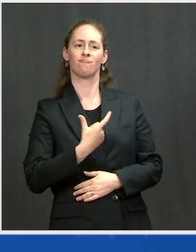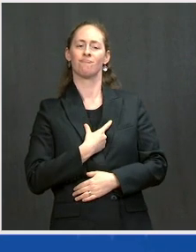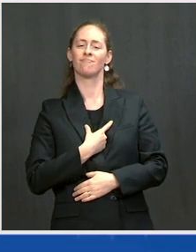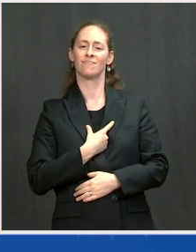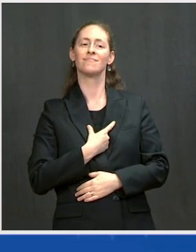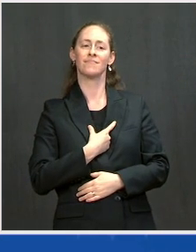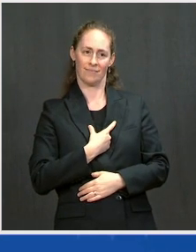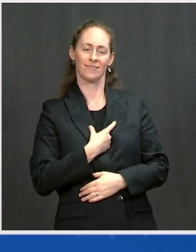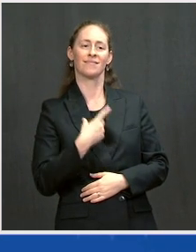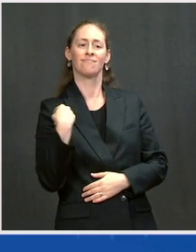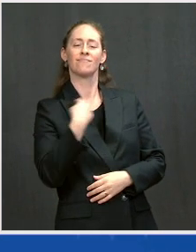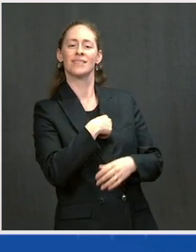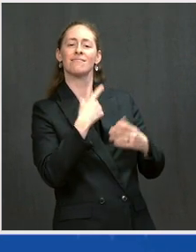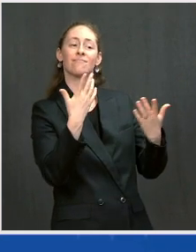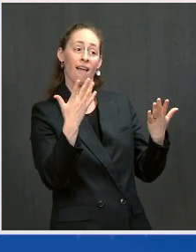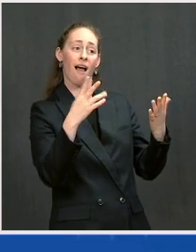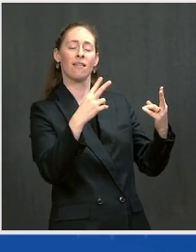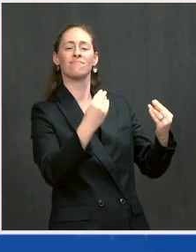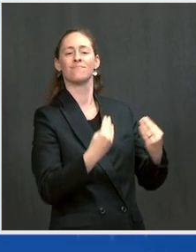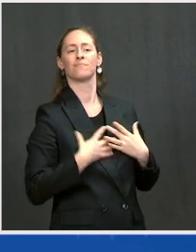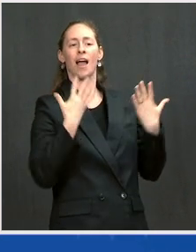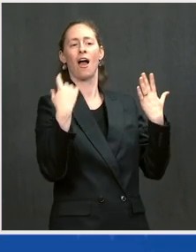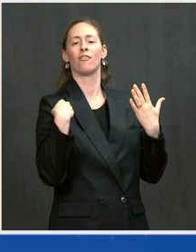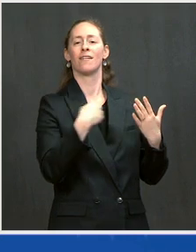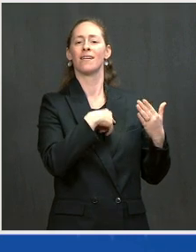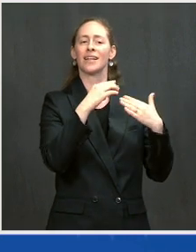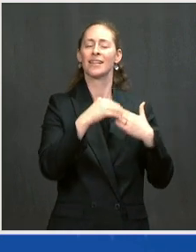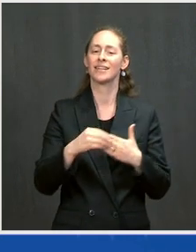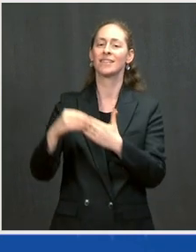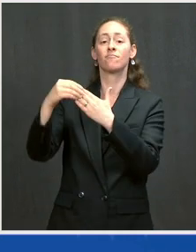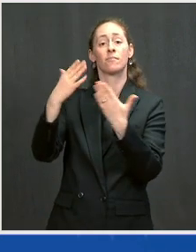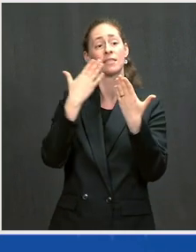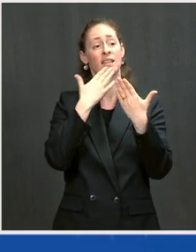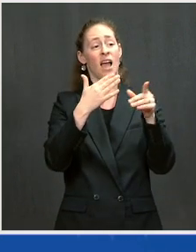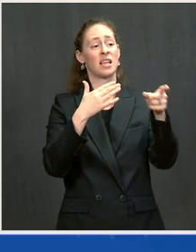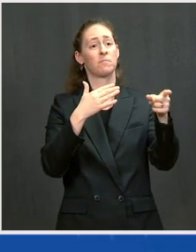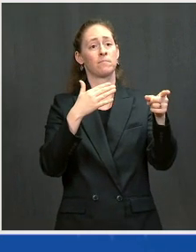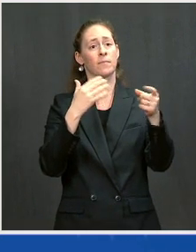We thank you for the blessings of freedom and those who serve to preserve and defend it.